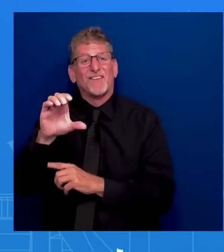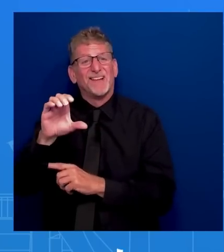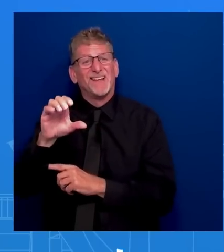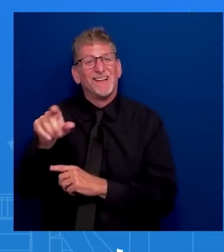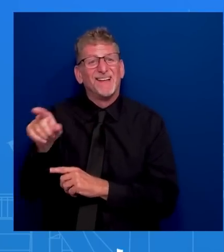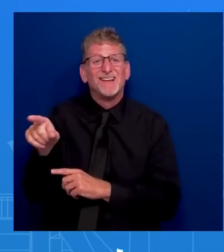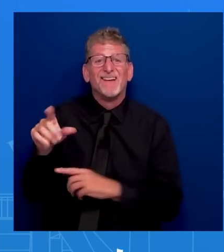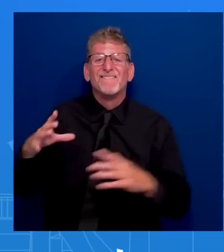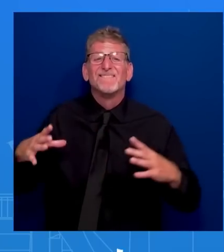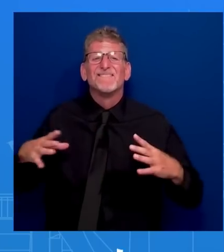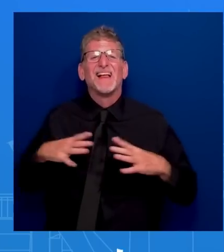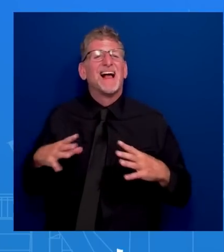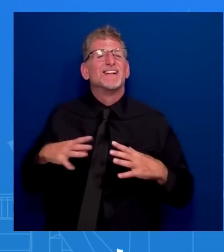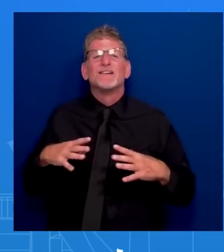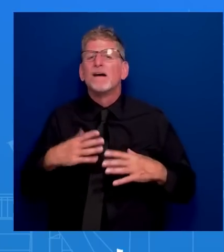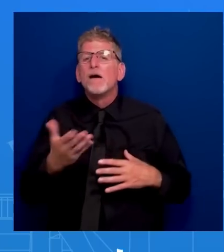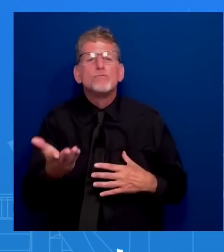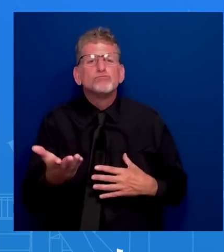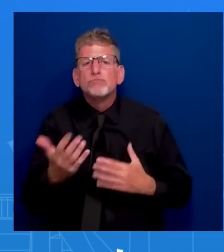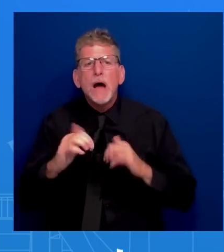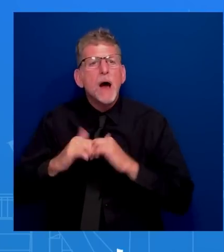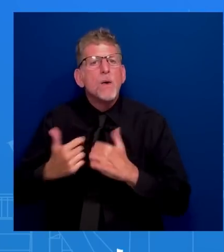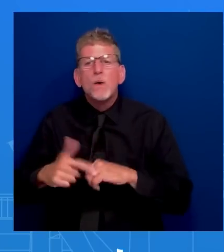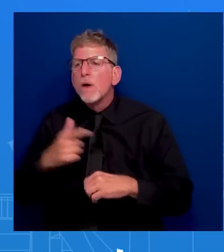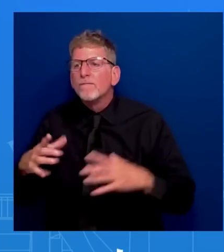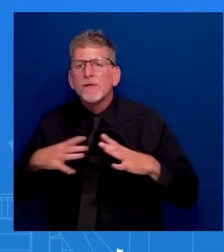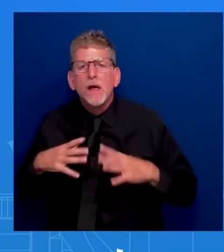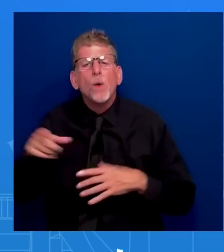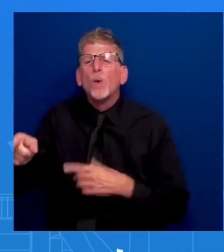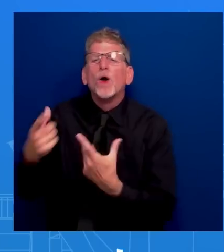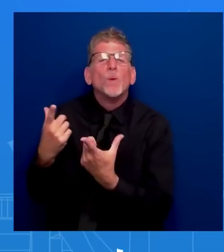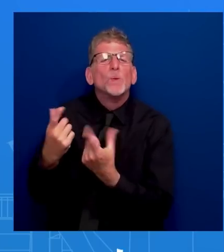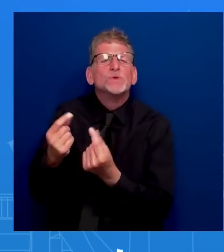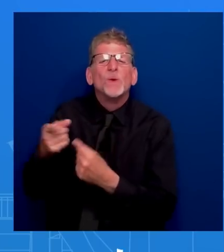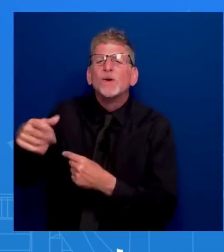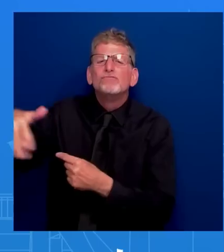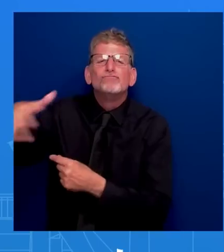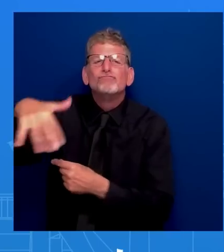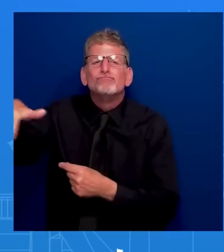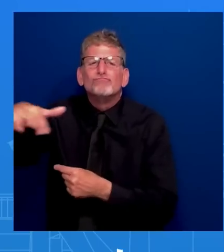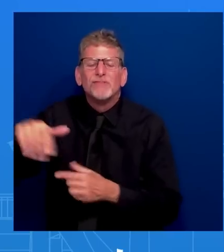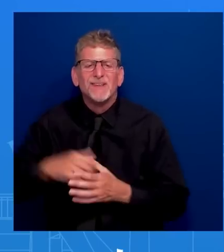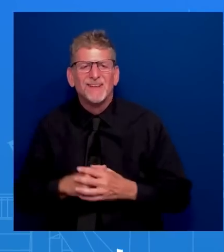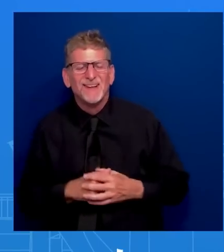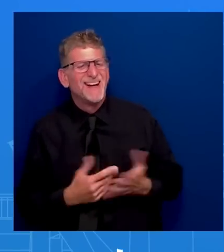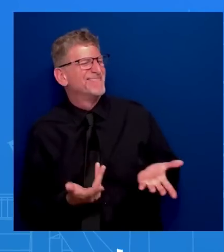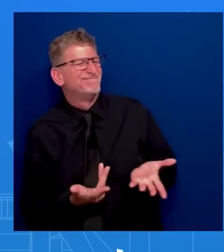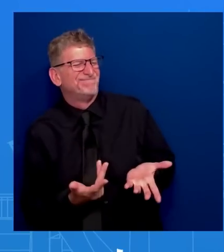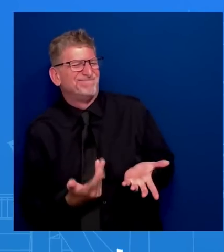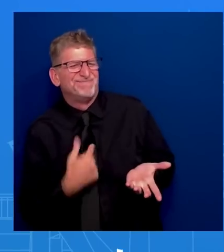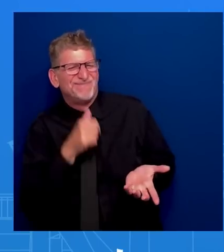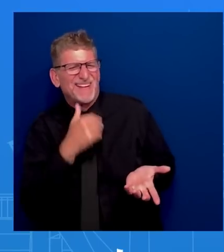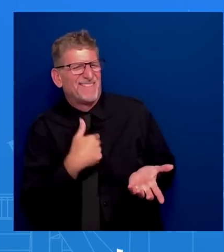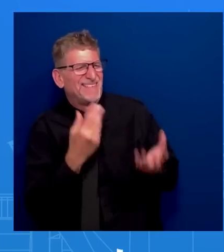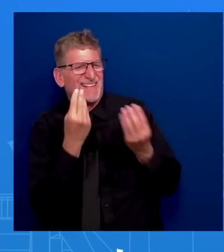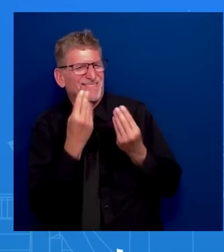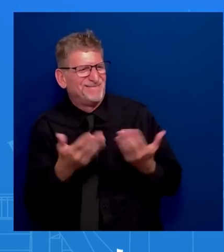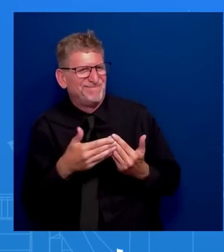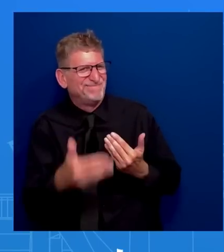I'm sure as -- as the days go by, we'll share more about what -- what the timing will be. I just don't have any anything for you to share at this time on his schedule.